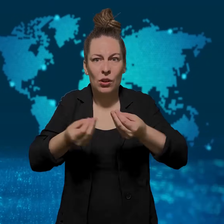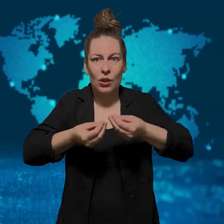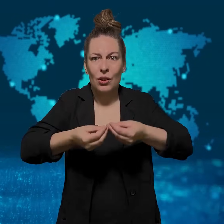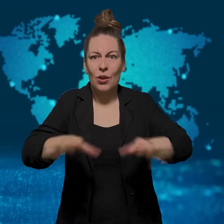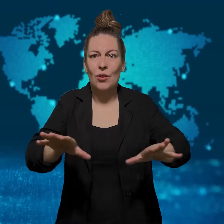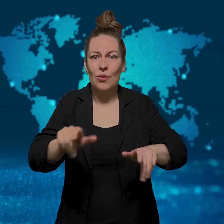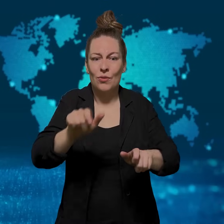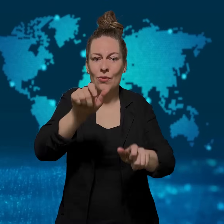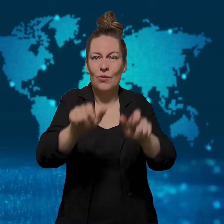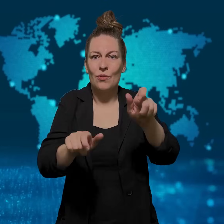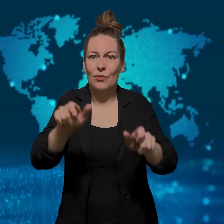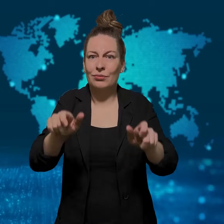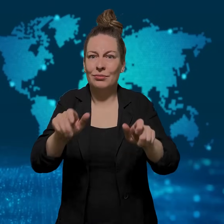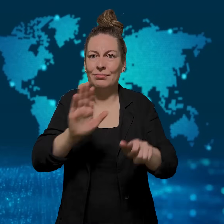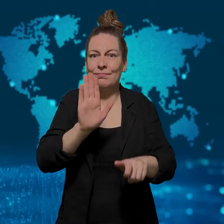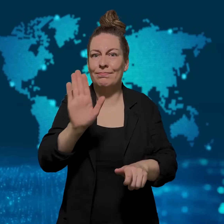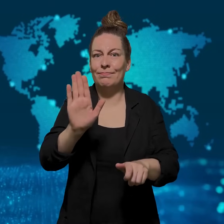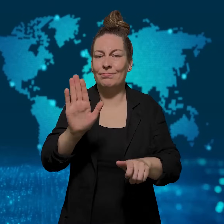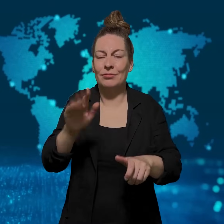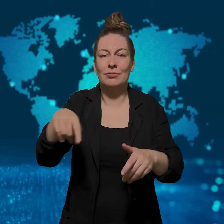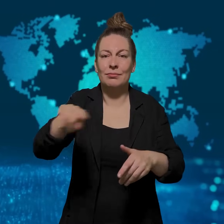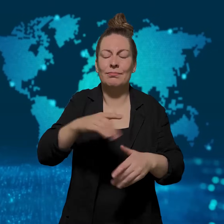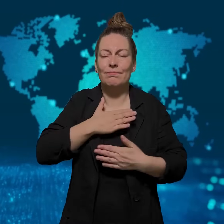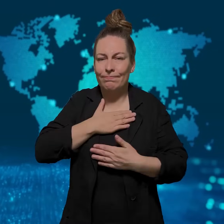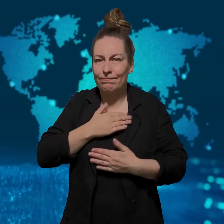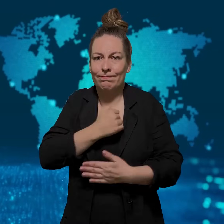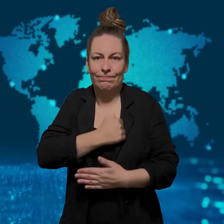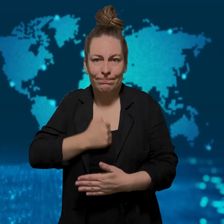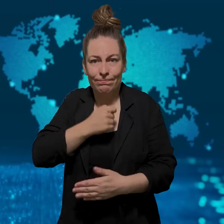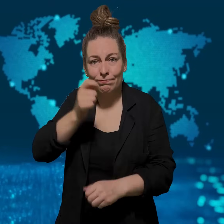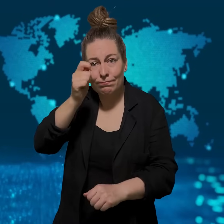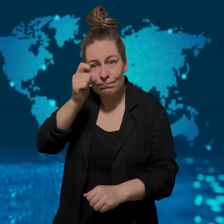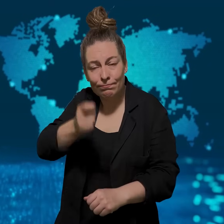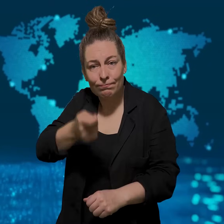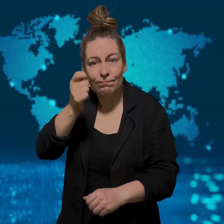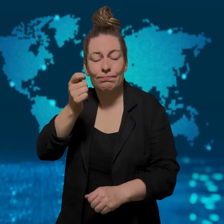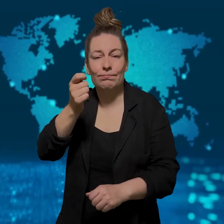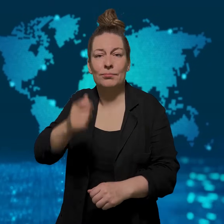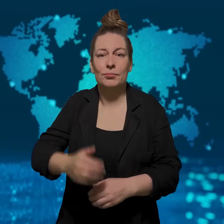and that his thoughts were with those who lost family members.